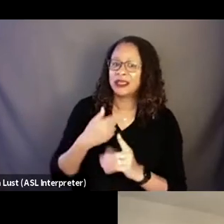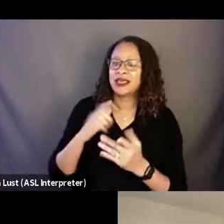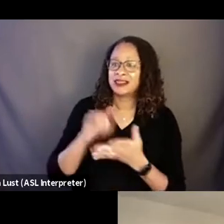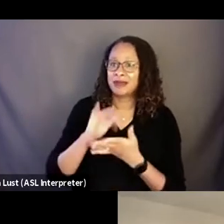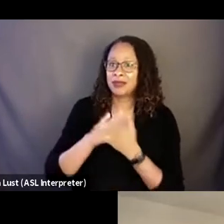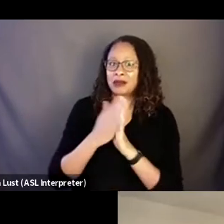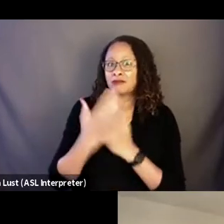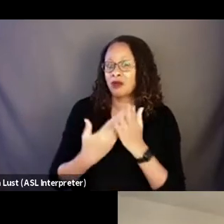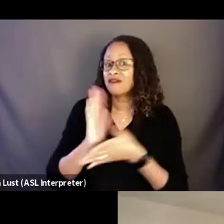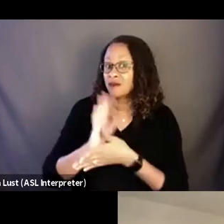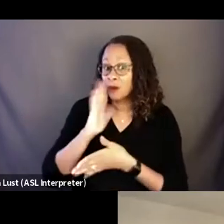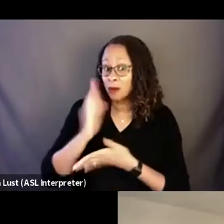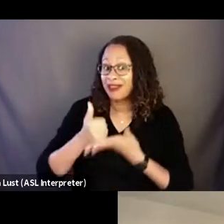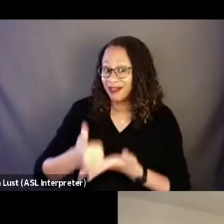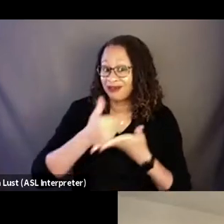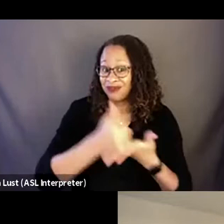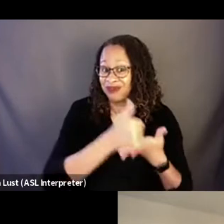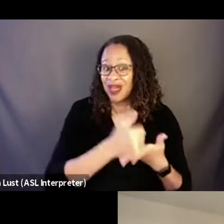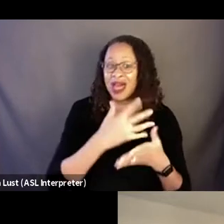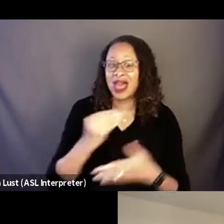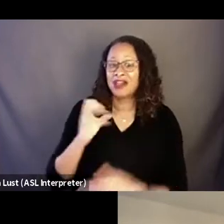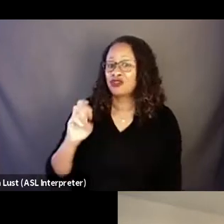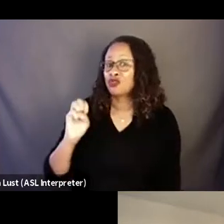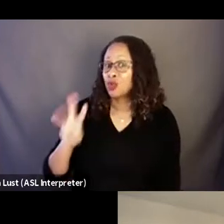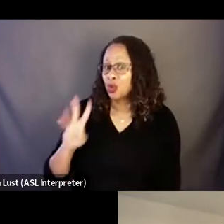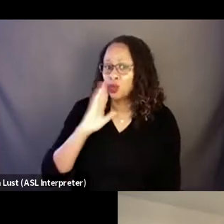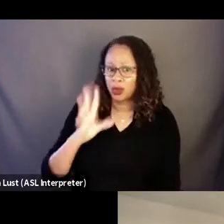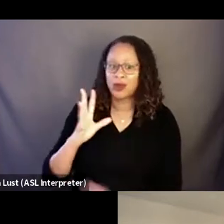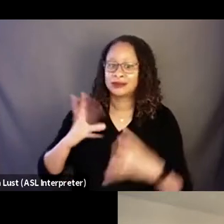and the crew is going to take all the necessary precautions, safety precautions,